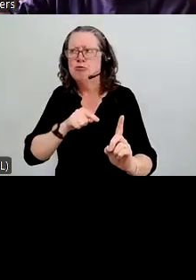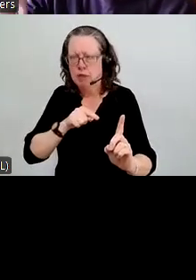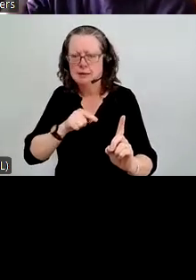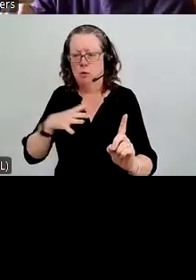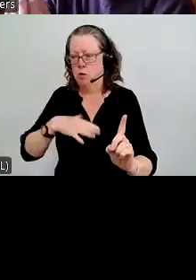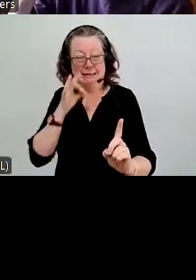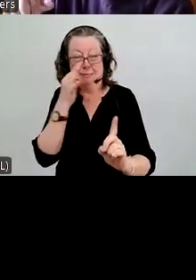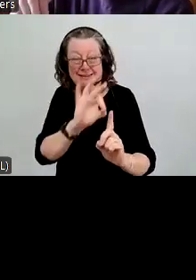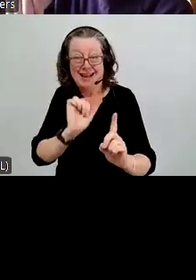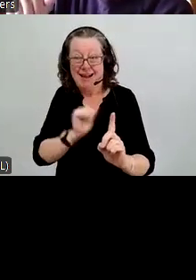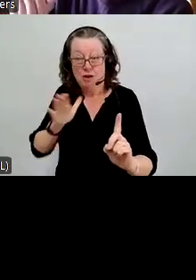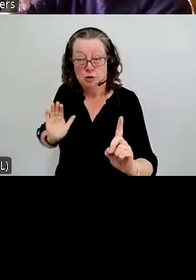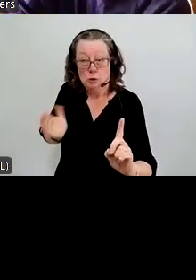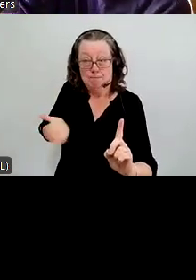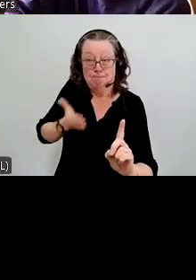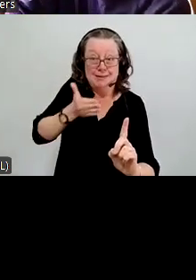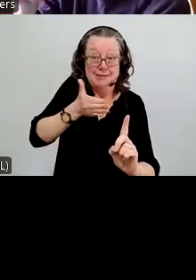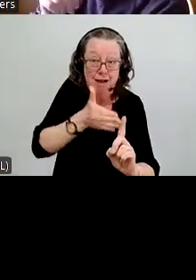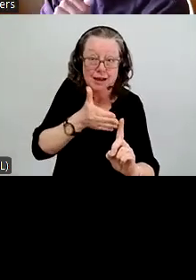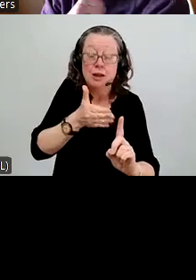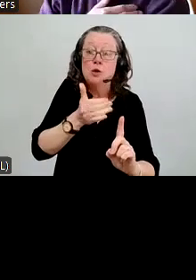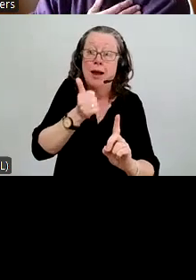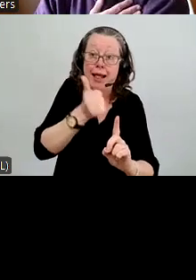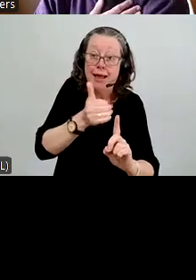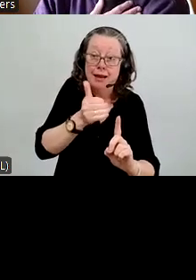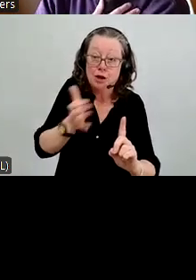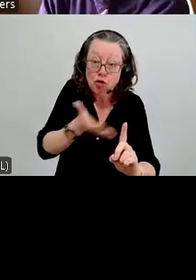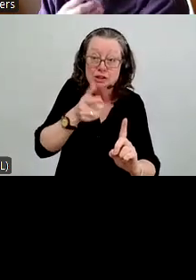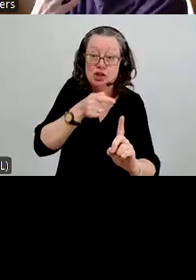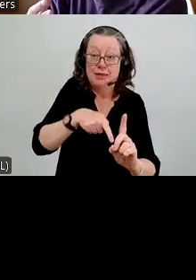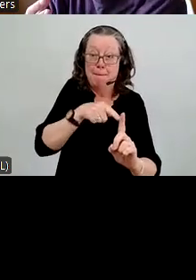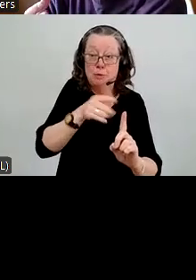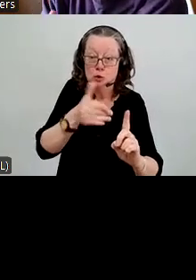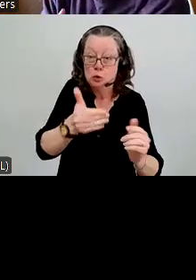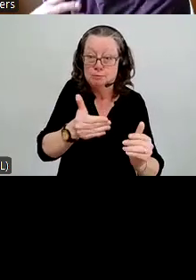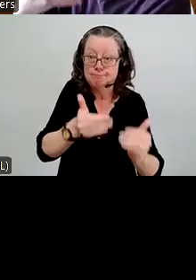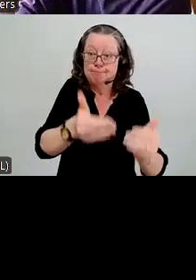because I'm trying to move them onto the next stage. I already know that they're interested in this in a certain way.